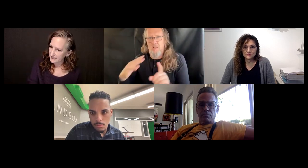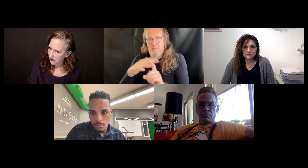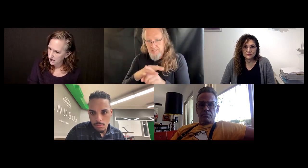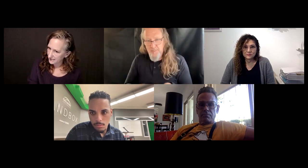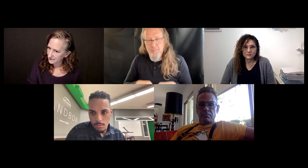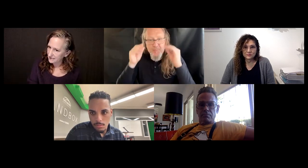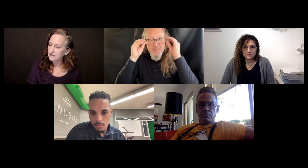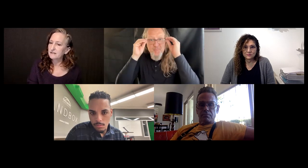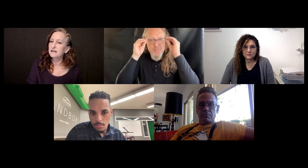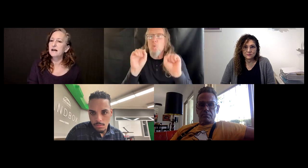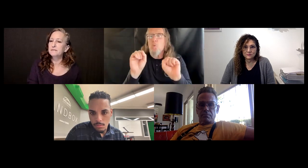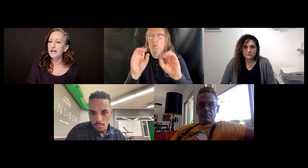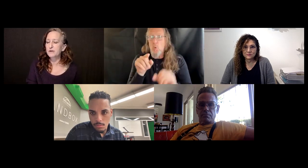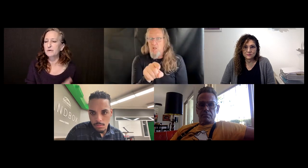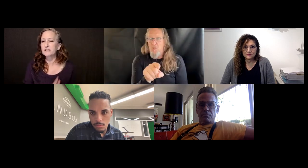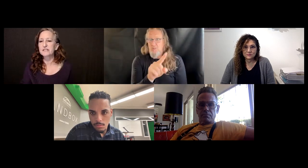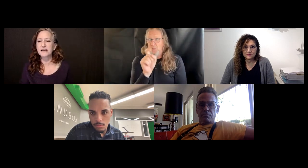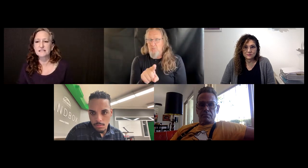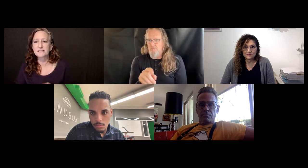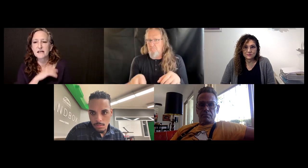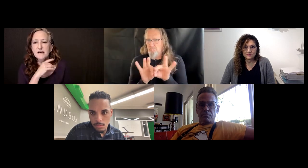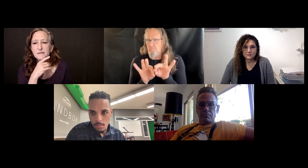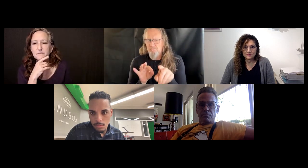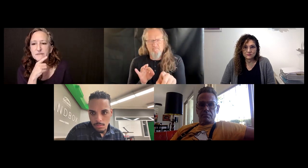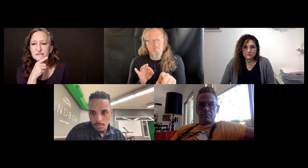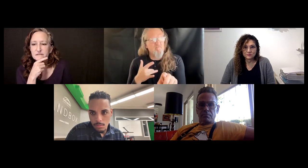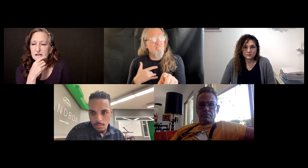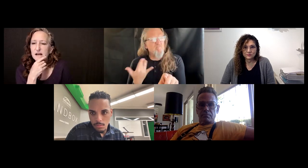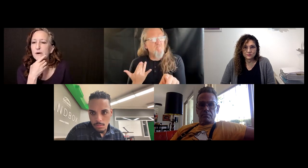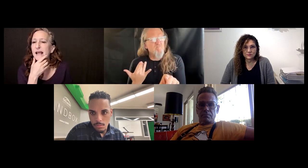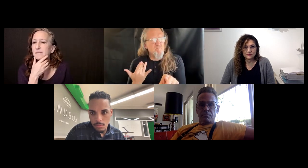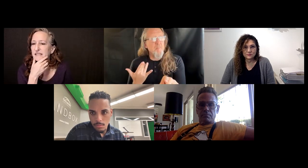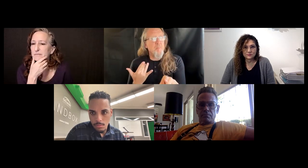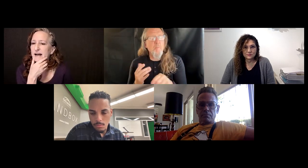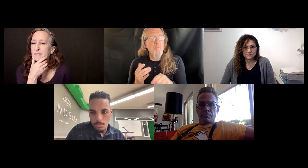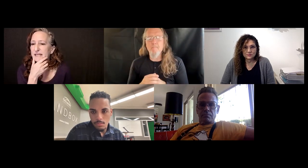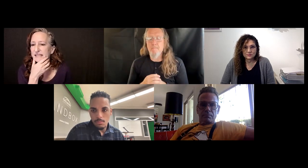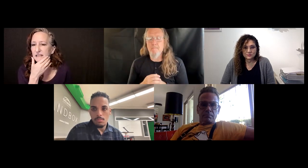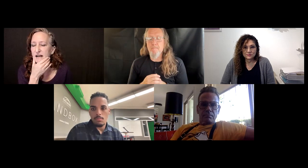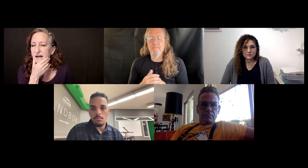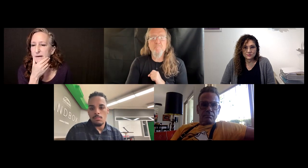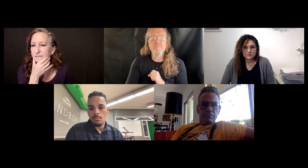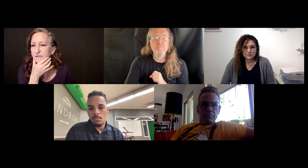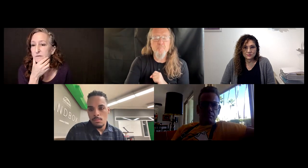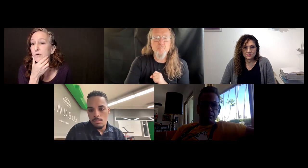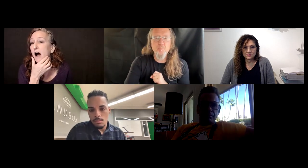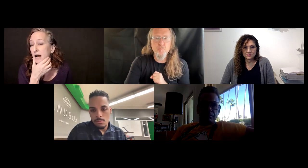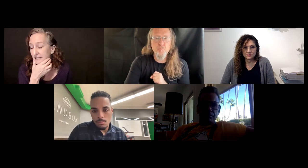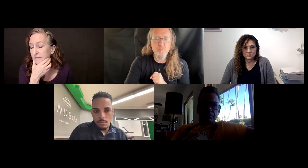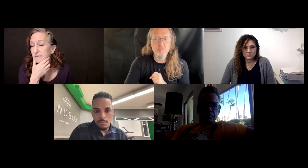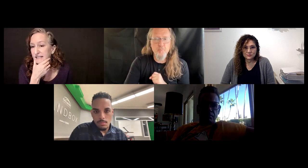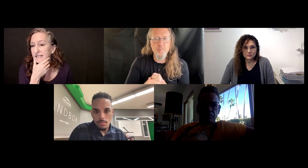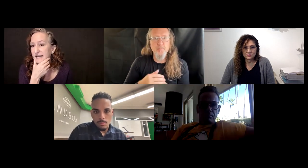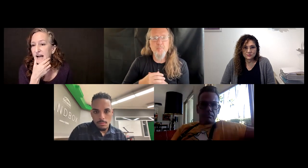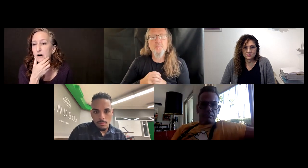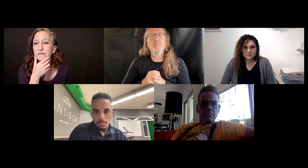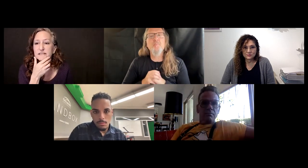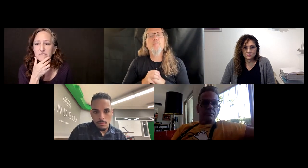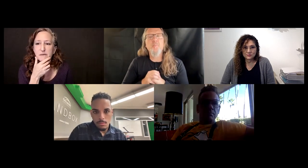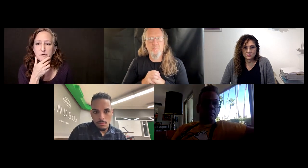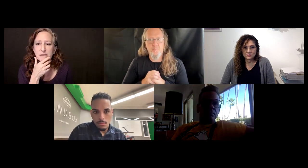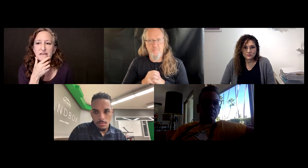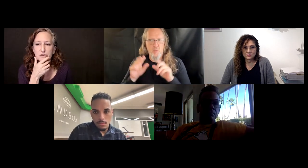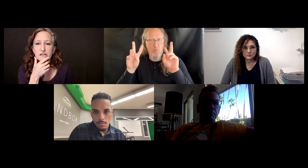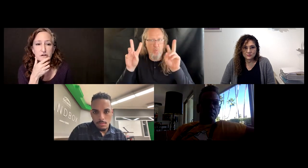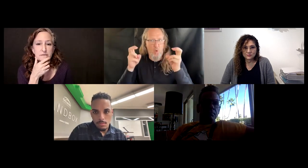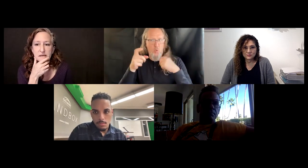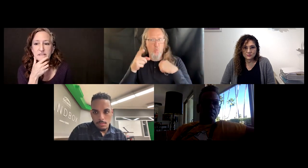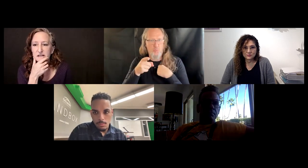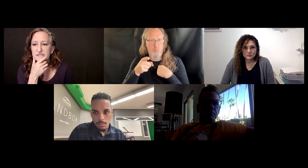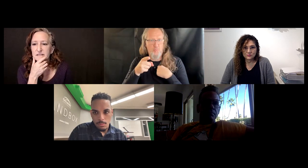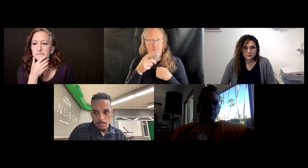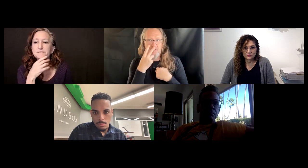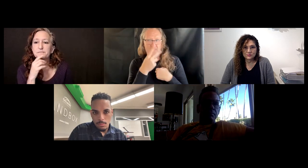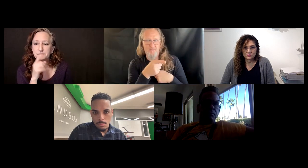To help you understand what I mean, what audism means, and how deaf people may view their themselves.